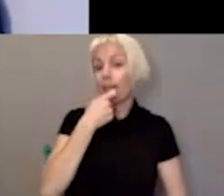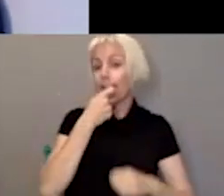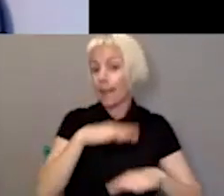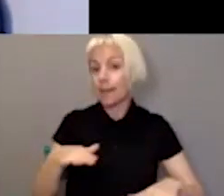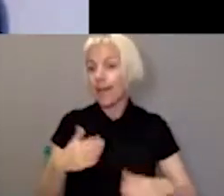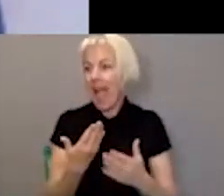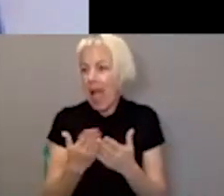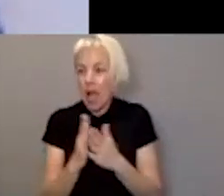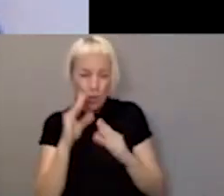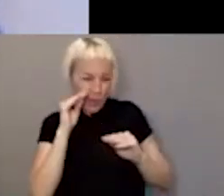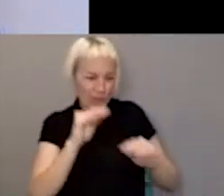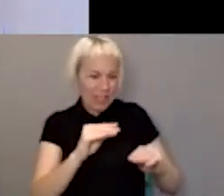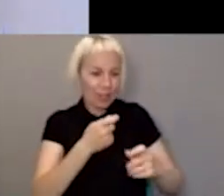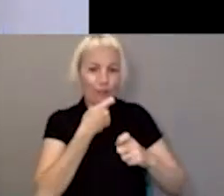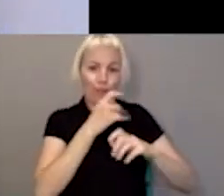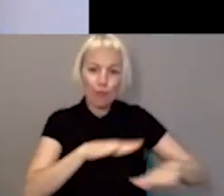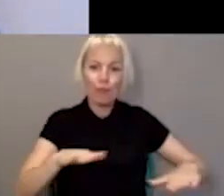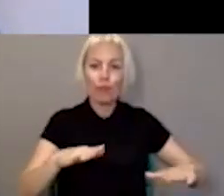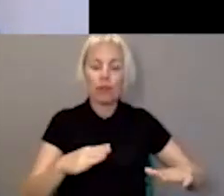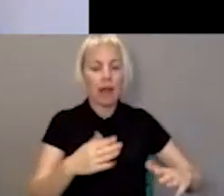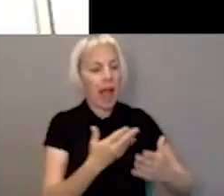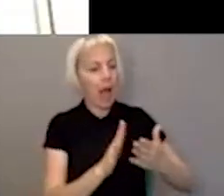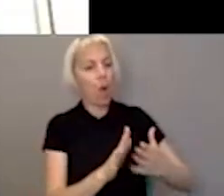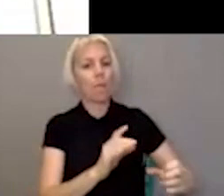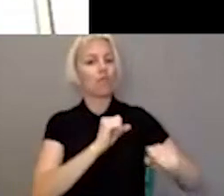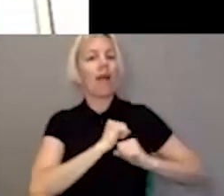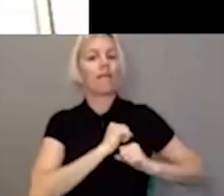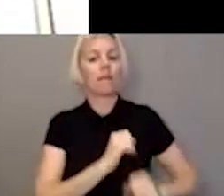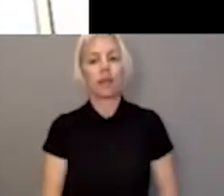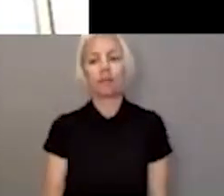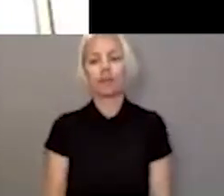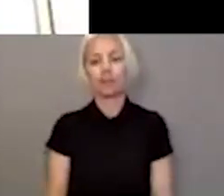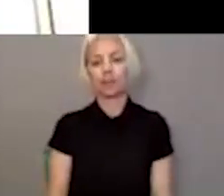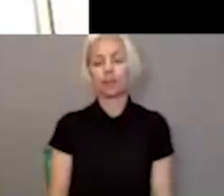Look, I think it comes longstanding, and it's